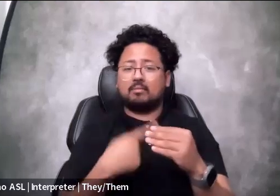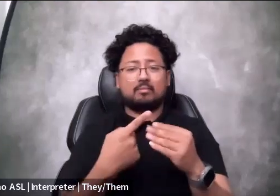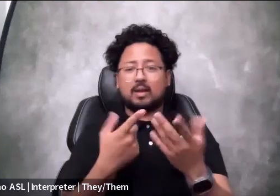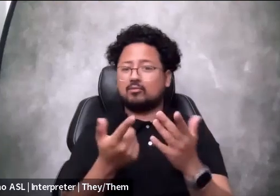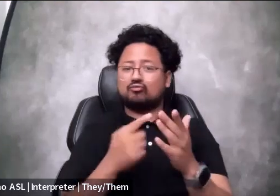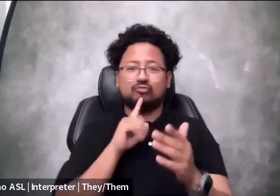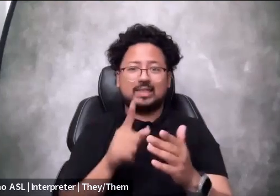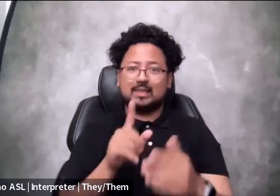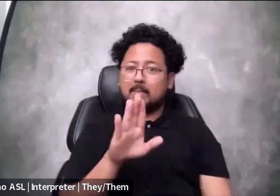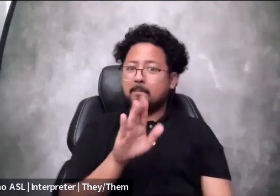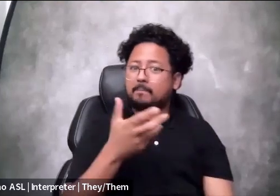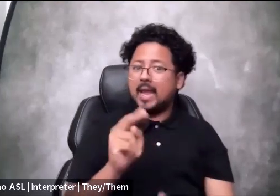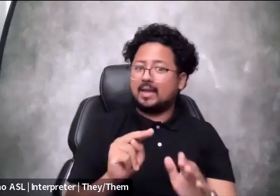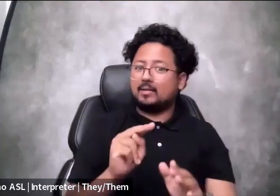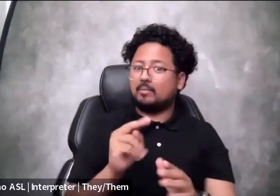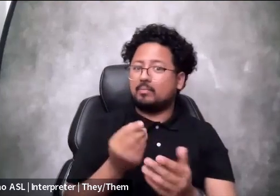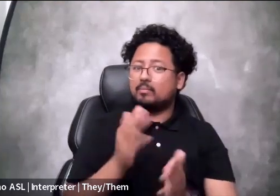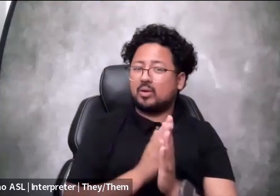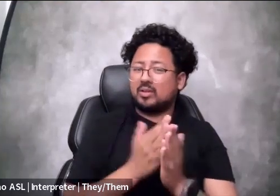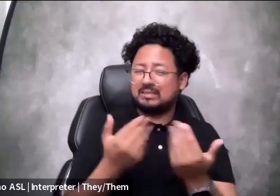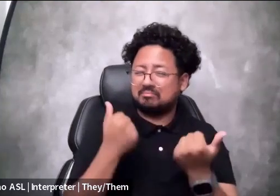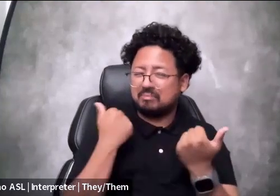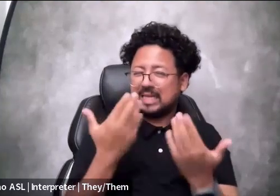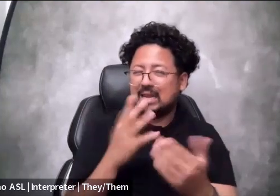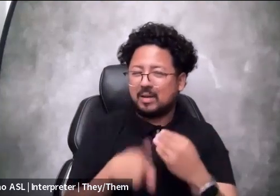I just love when I don't have to talk about that because there's not much more for me to say.